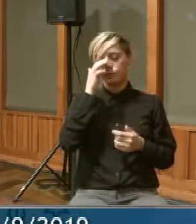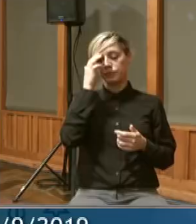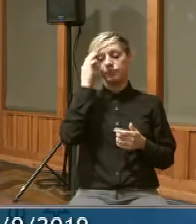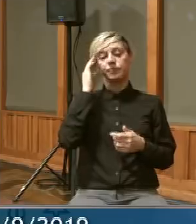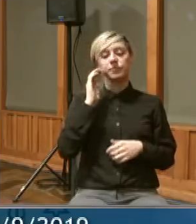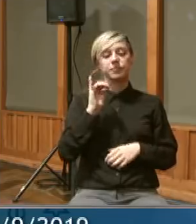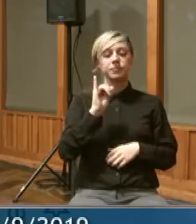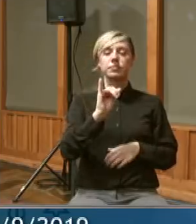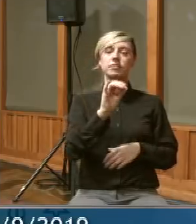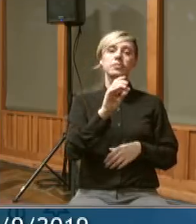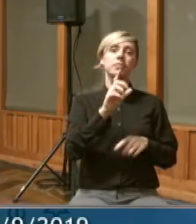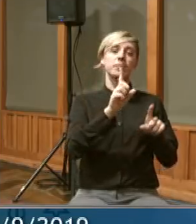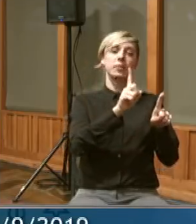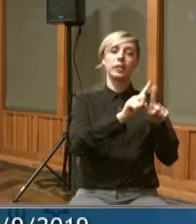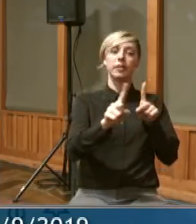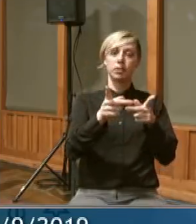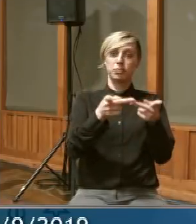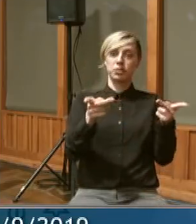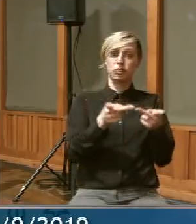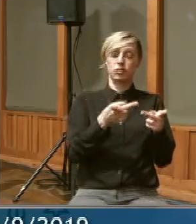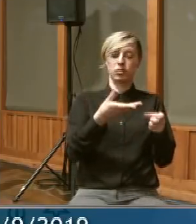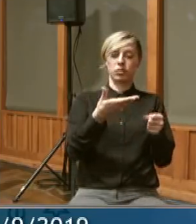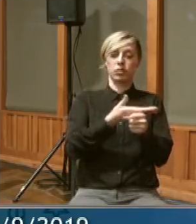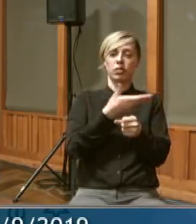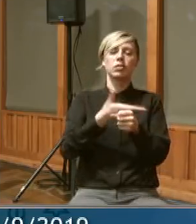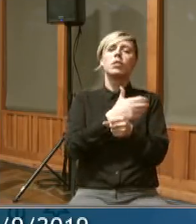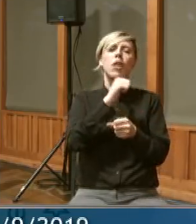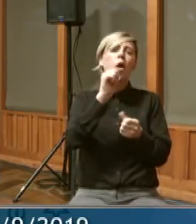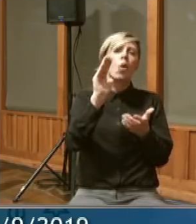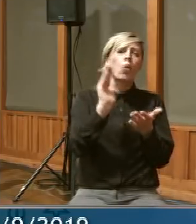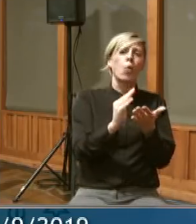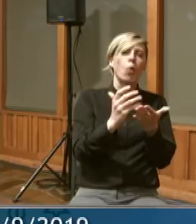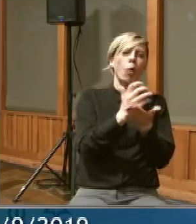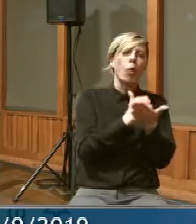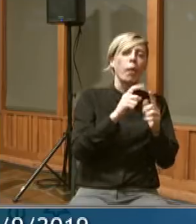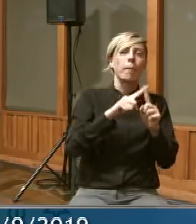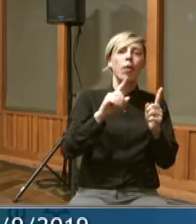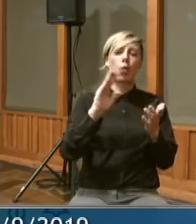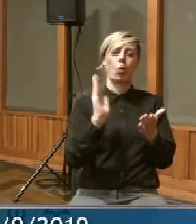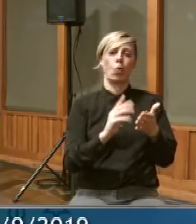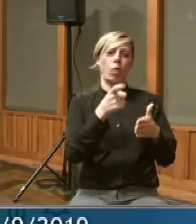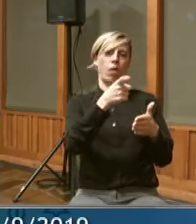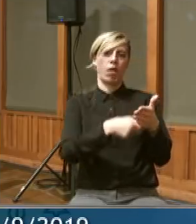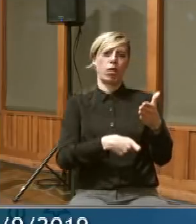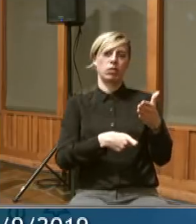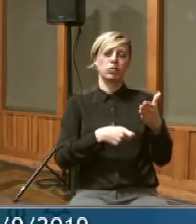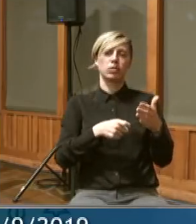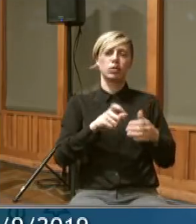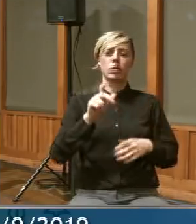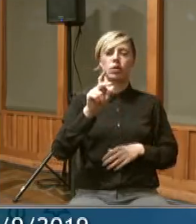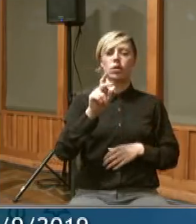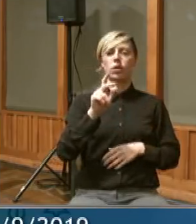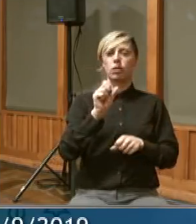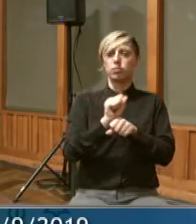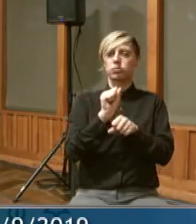LOSING $175,000 NET REVENUE. THE SIX BEING TERMINATED AT THOSE POSITIONS ARE THE LOWEST,